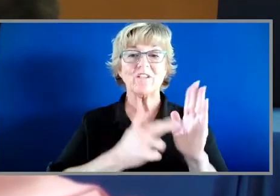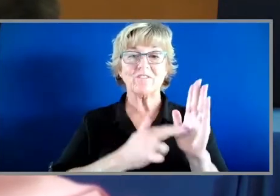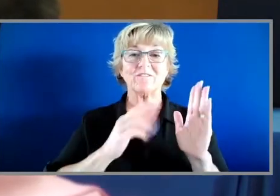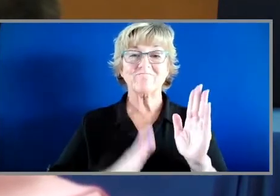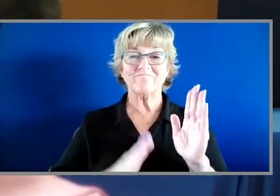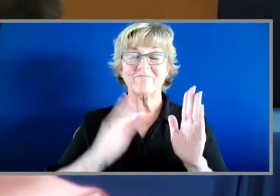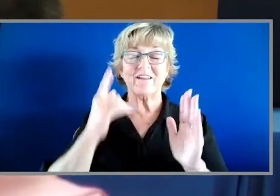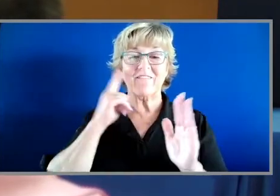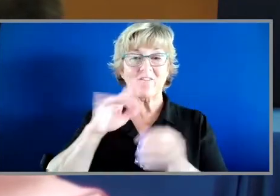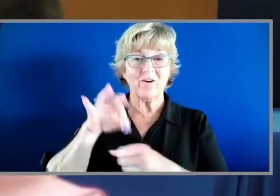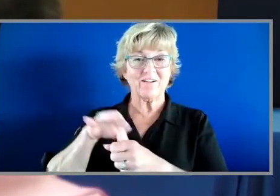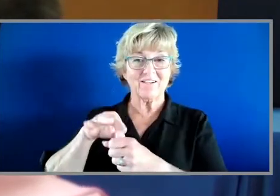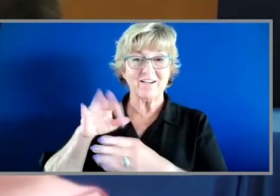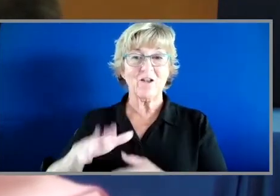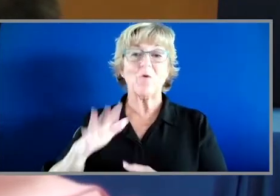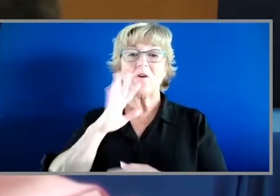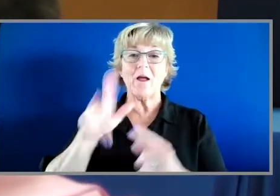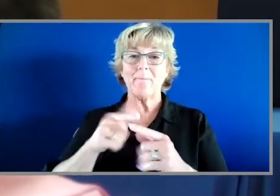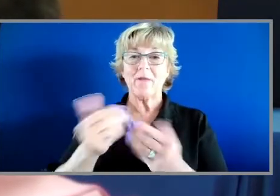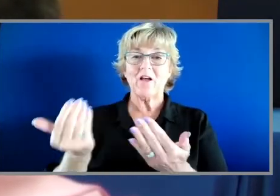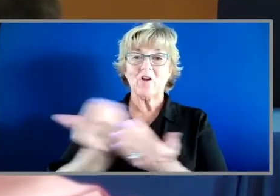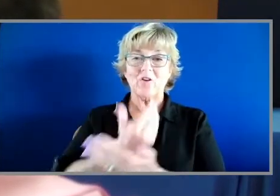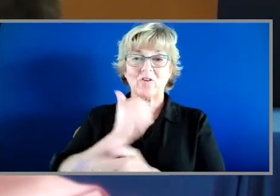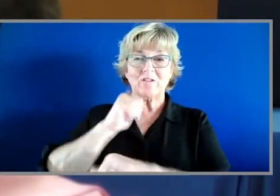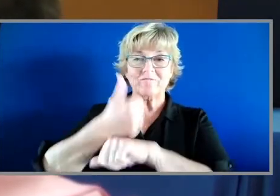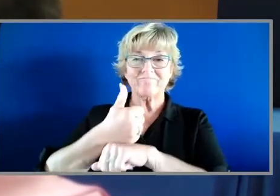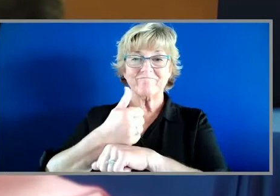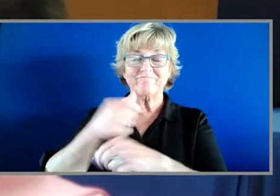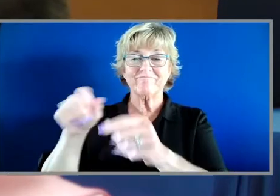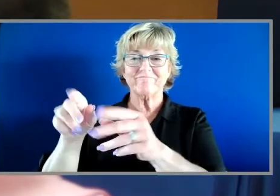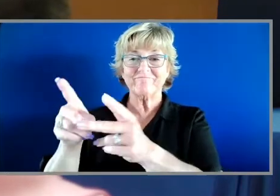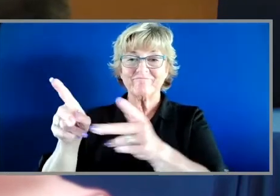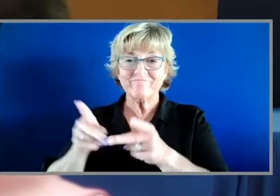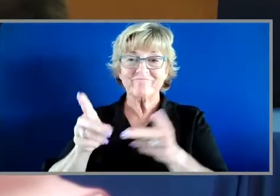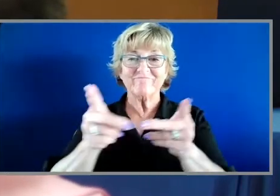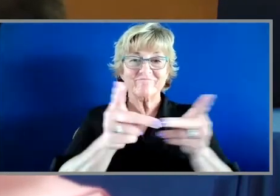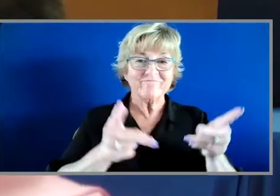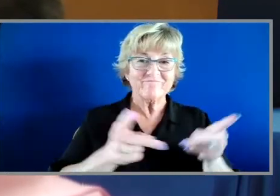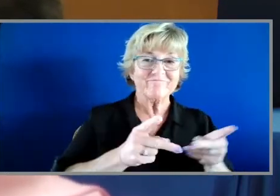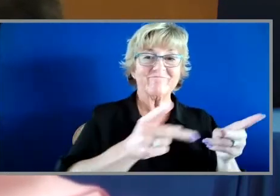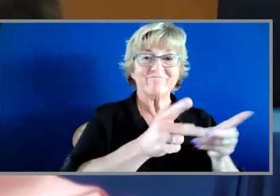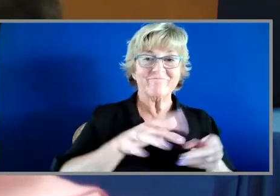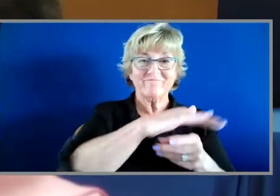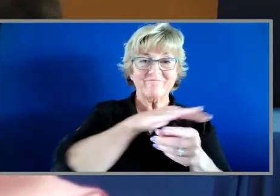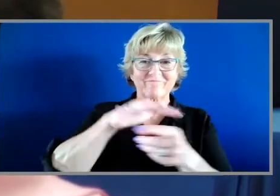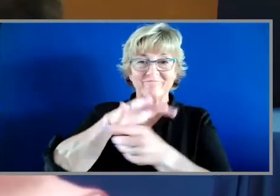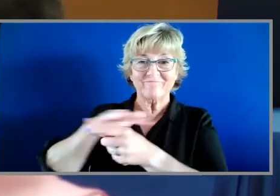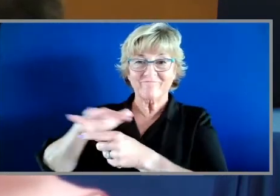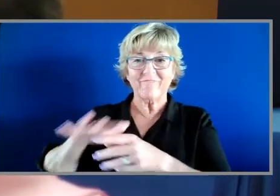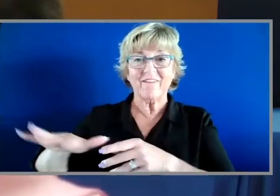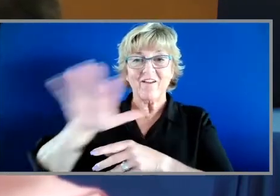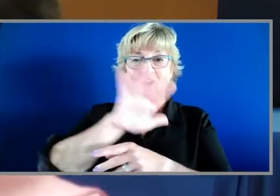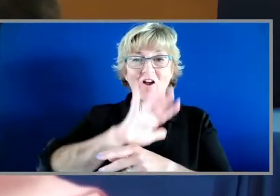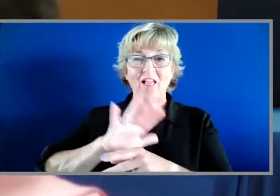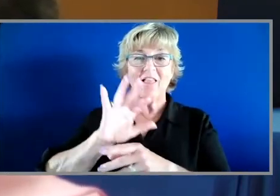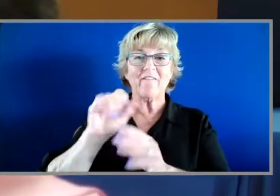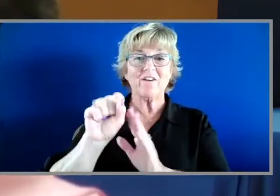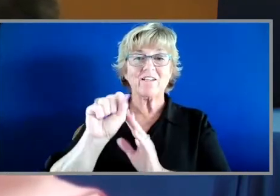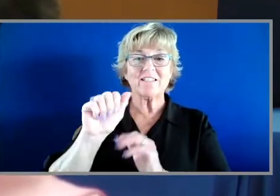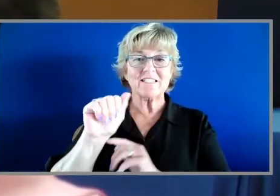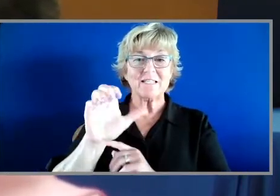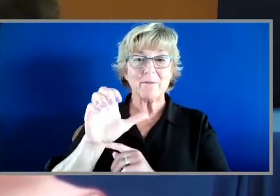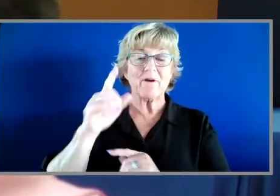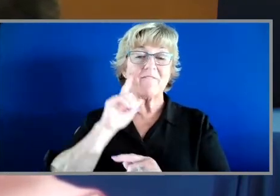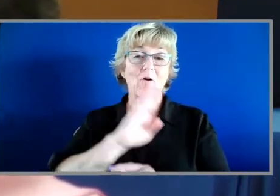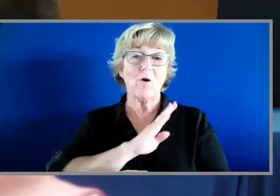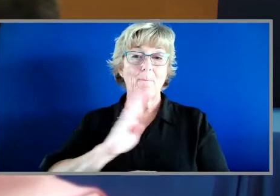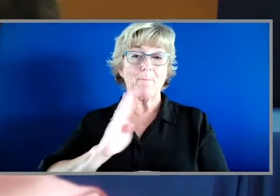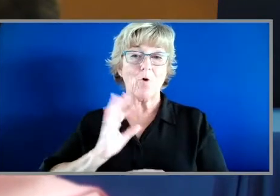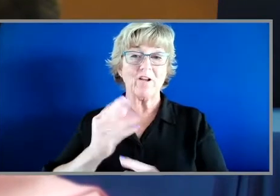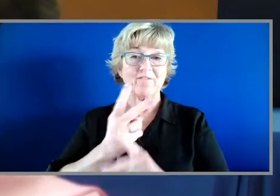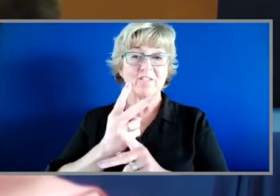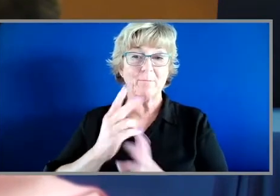Studio: And we are here to talk about redistricting redrawing those district lines in the county of sacramento for our